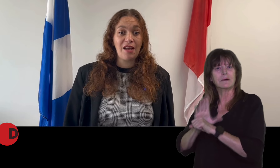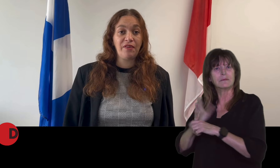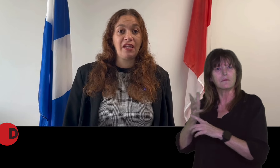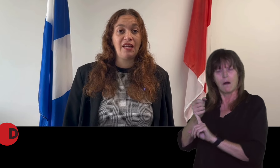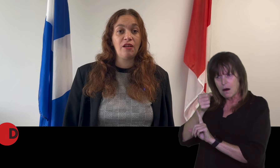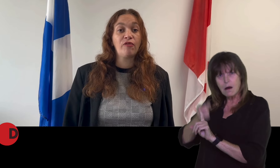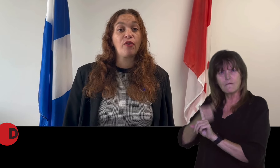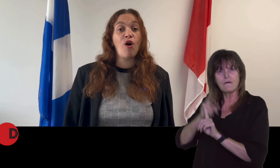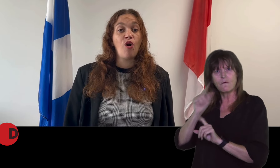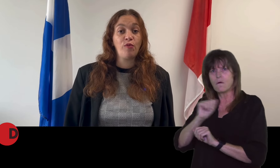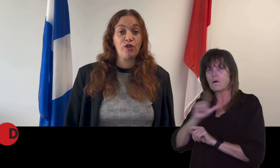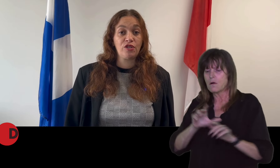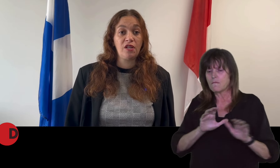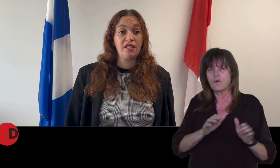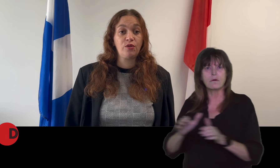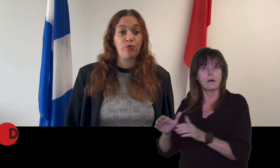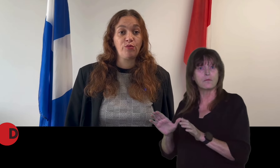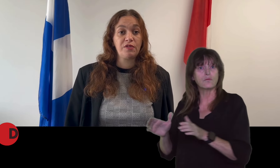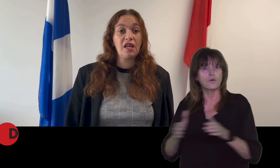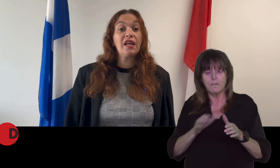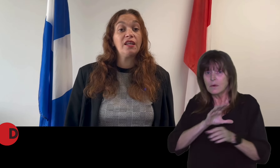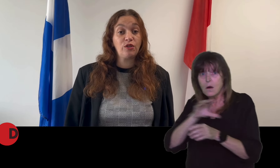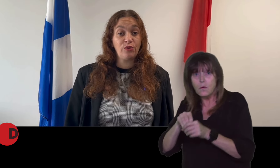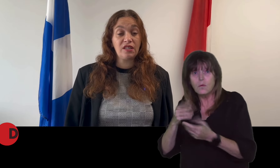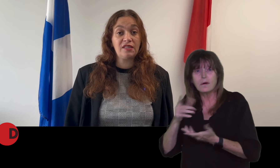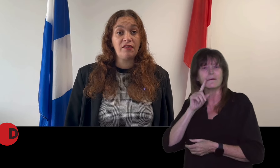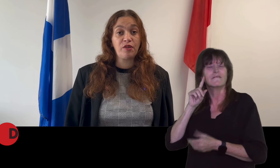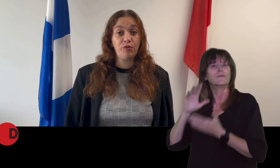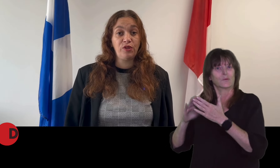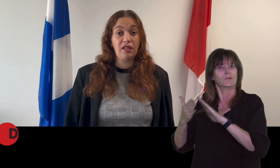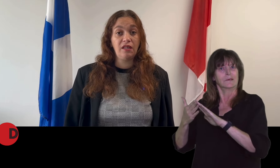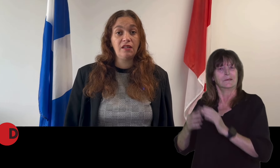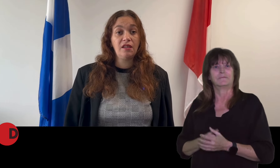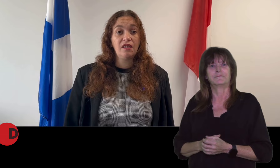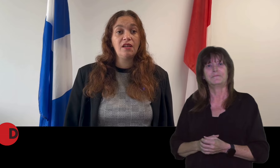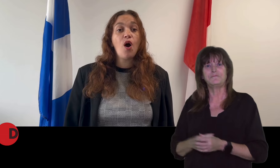to advocating for all marginalized groups, including the Deaf community.